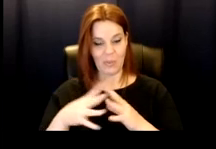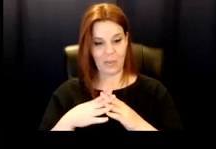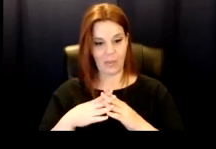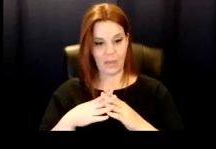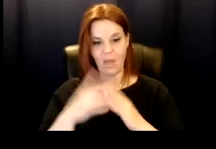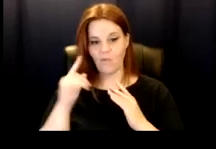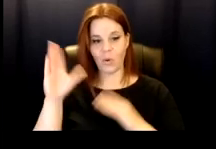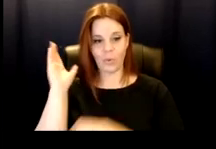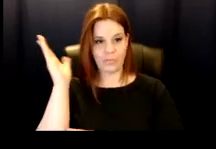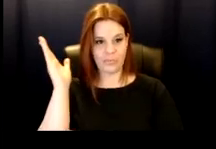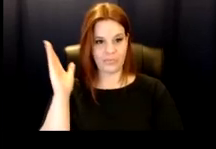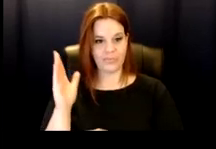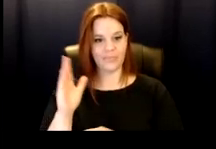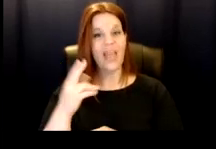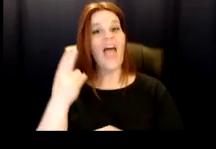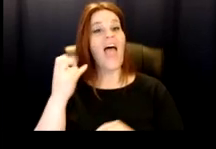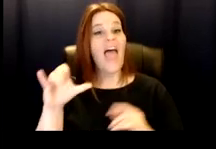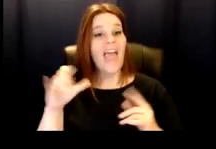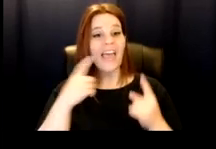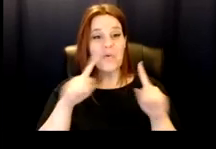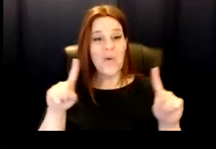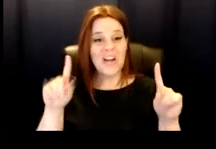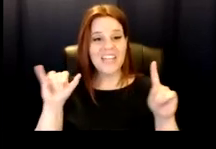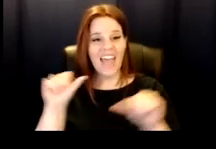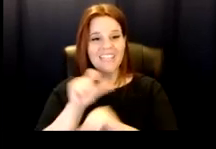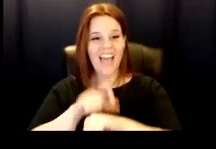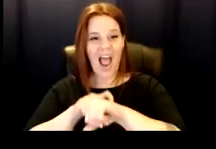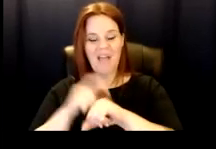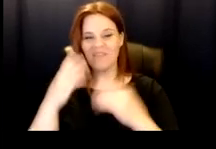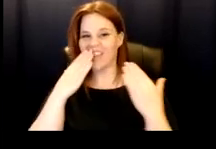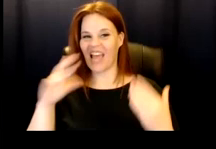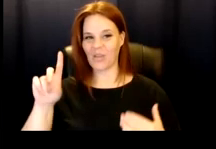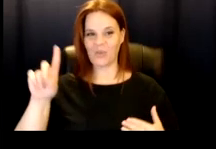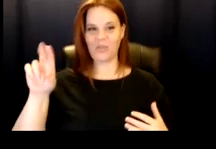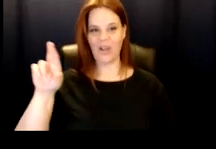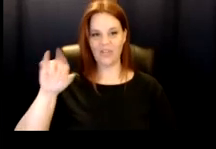Hey it worked out, Tom. Thank you Dr. Johnson. Can you hear me?